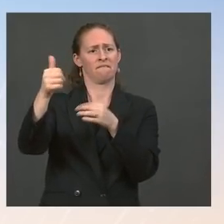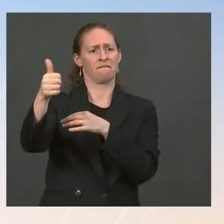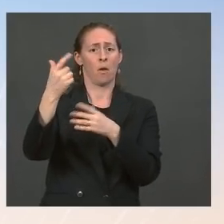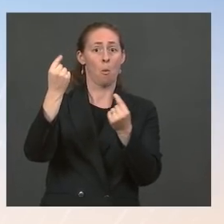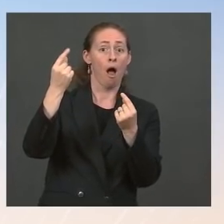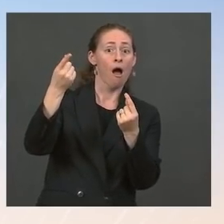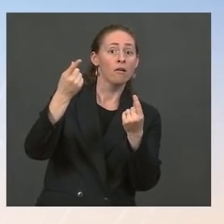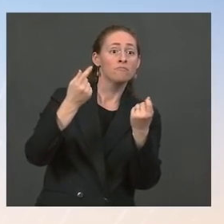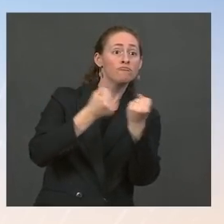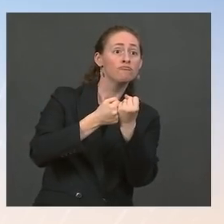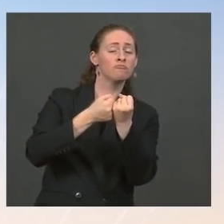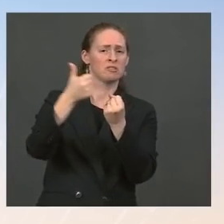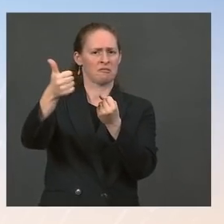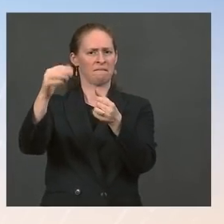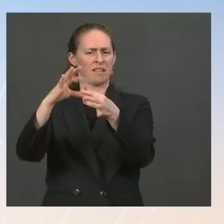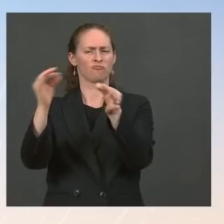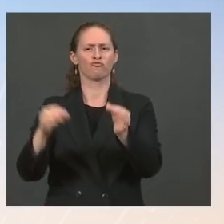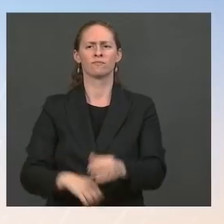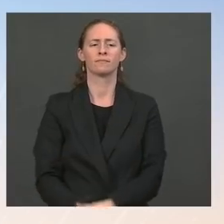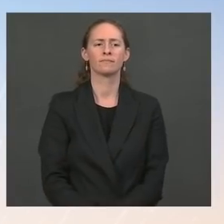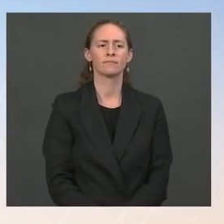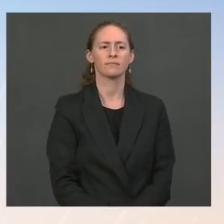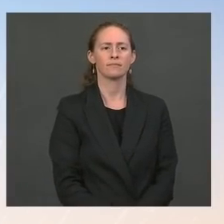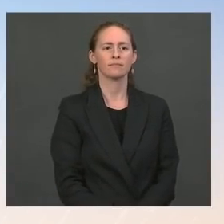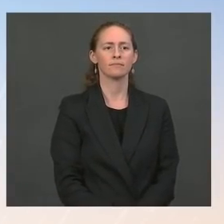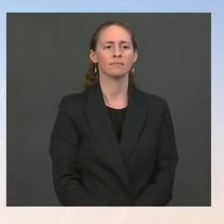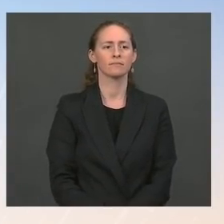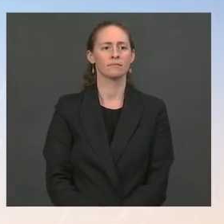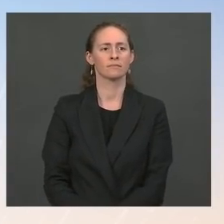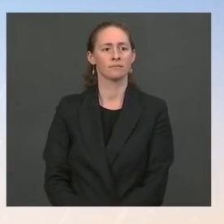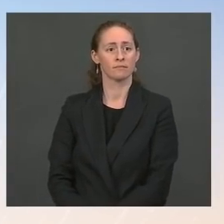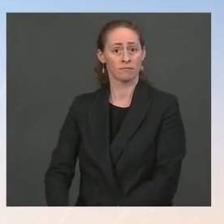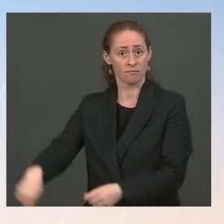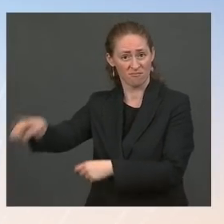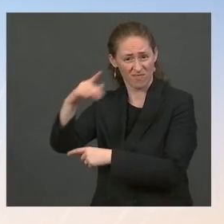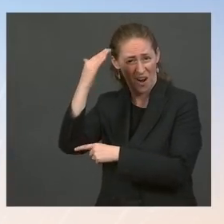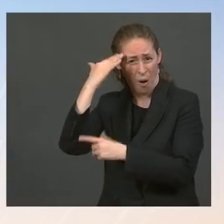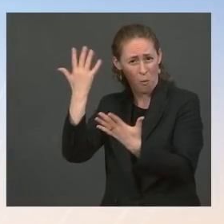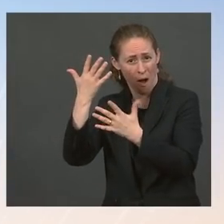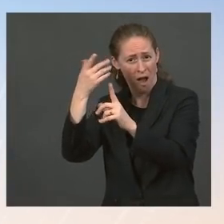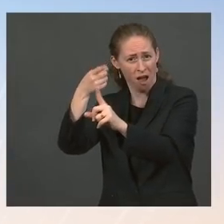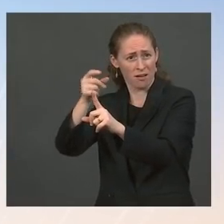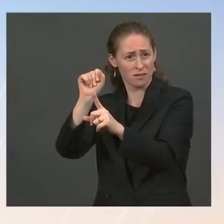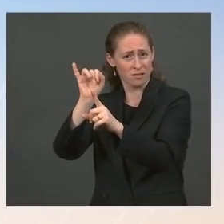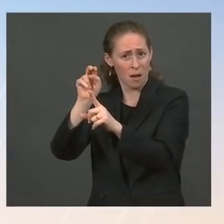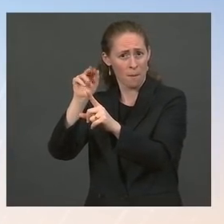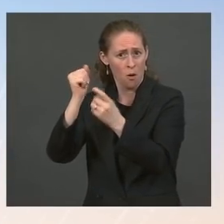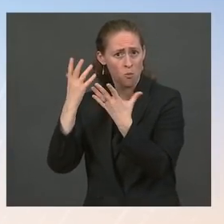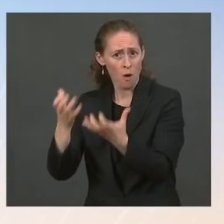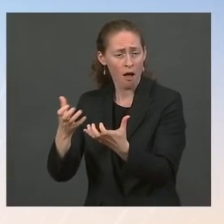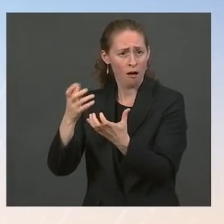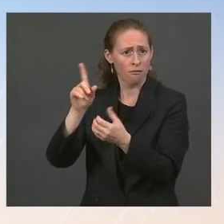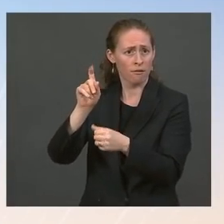The Press: But on the White House side, do you guys know what she's wanting to be in or out of the bill? Ms. Psaki: Again, we'll let them all speak for themselves.